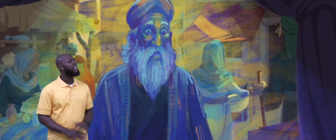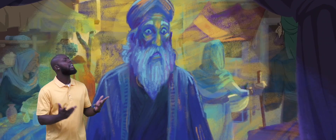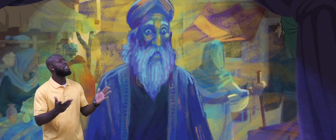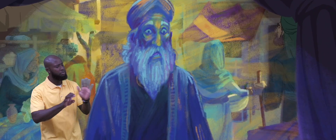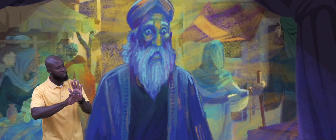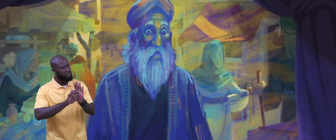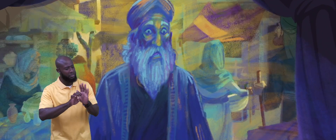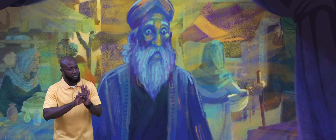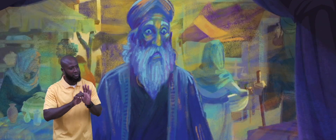Jon: For example...